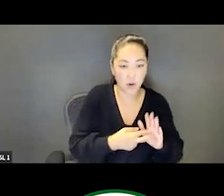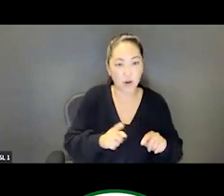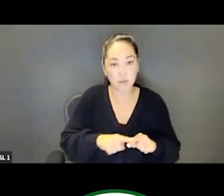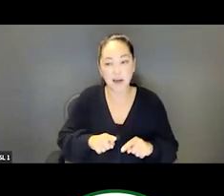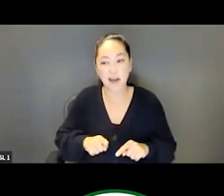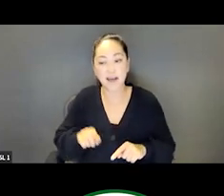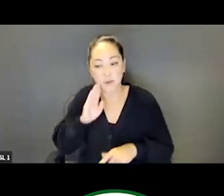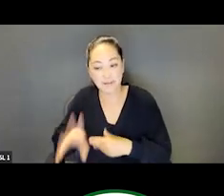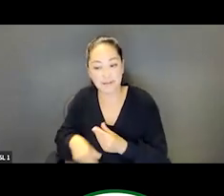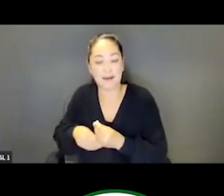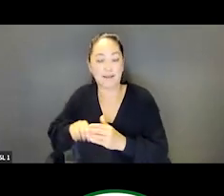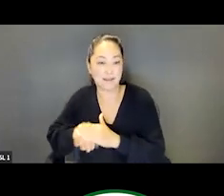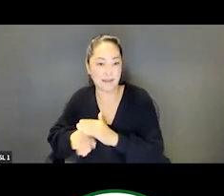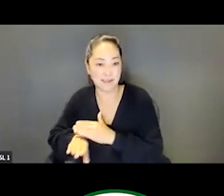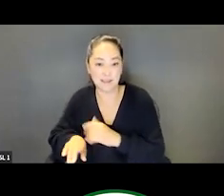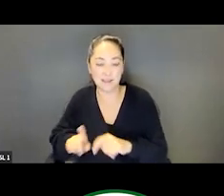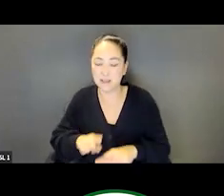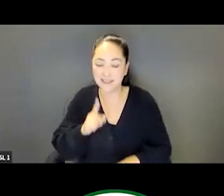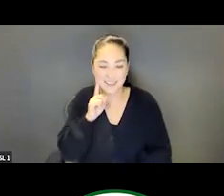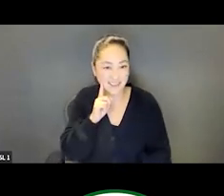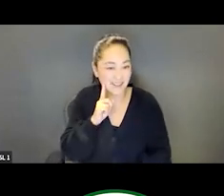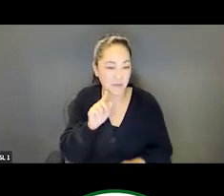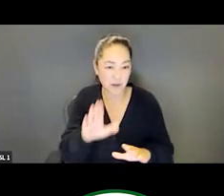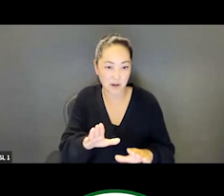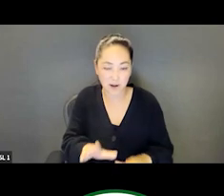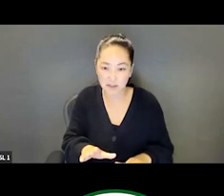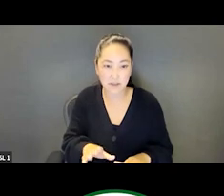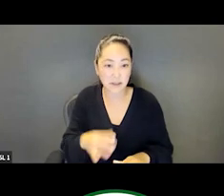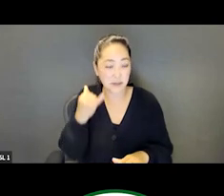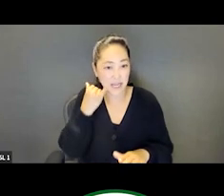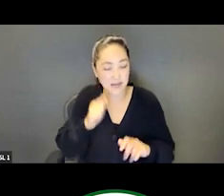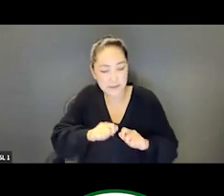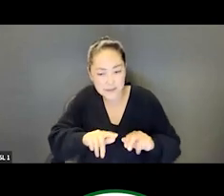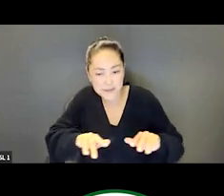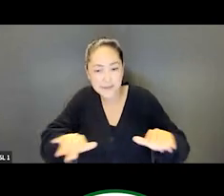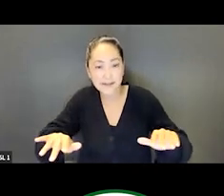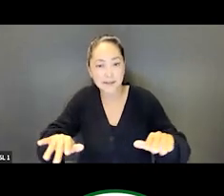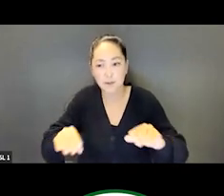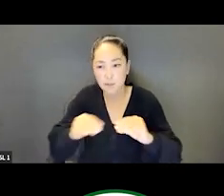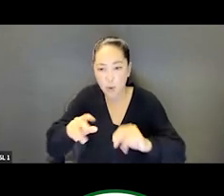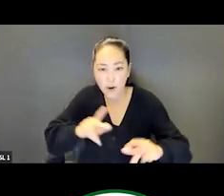And I think it would be a really great. Movement to start seeing someone whose full time job